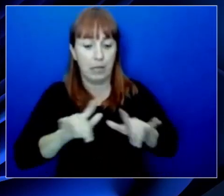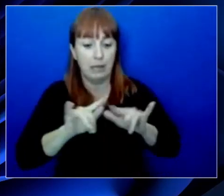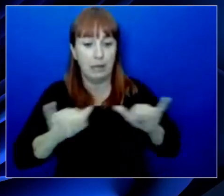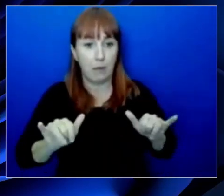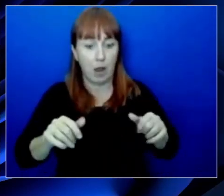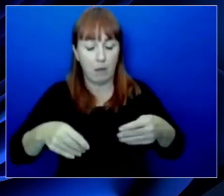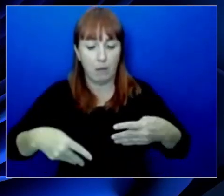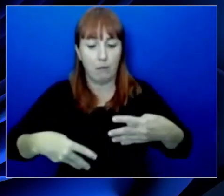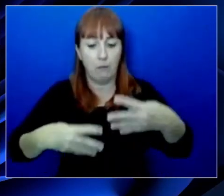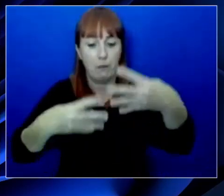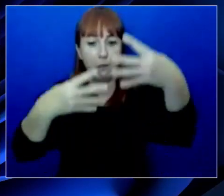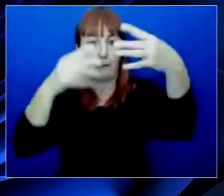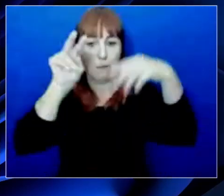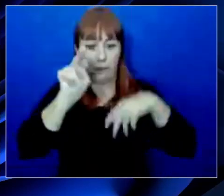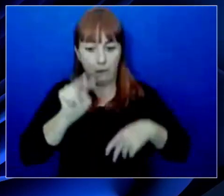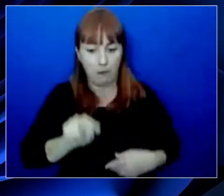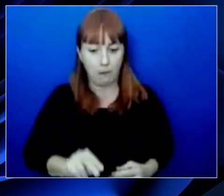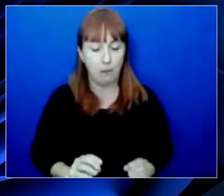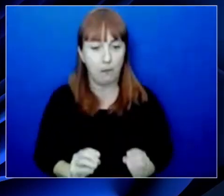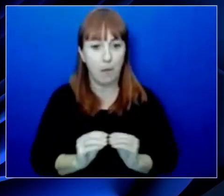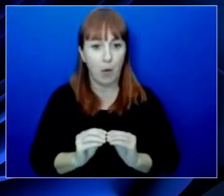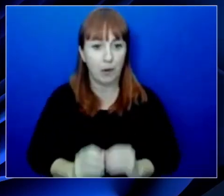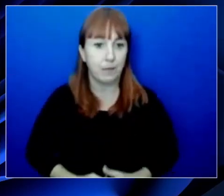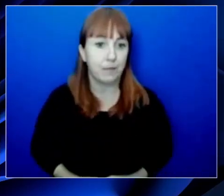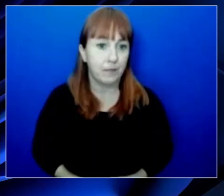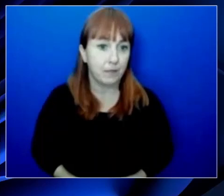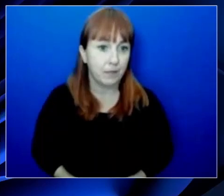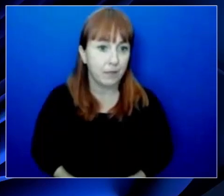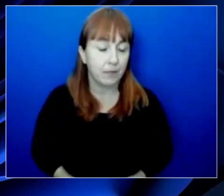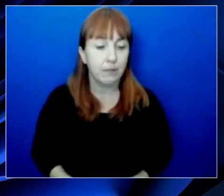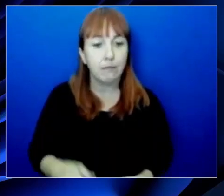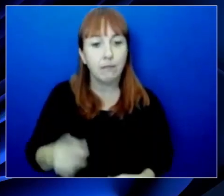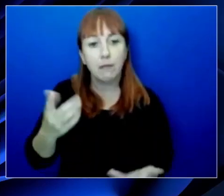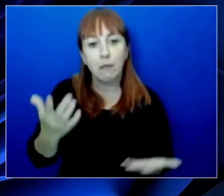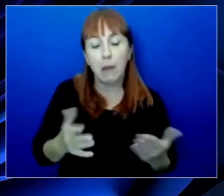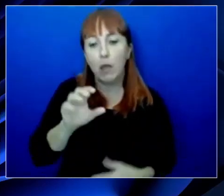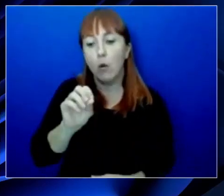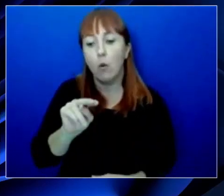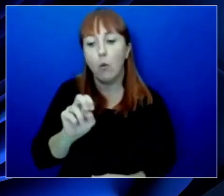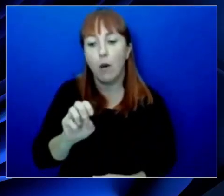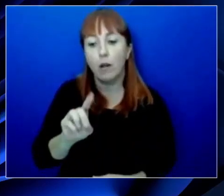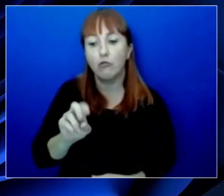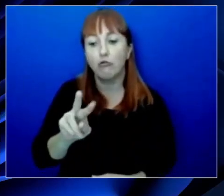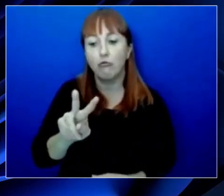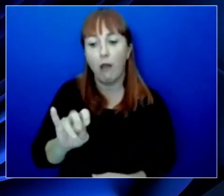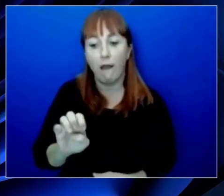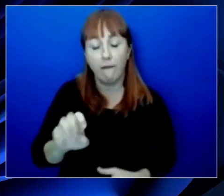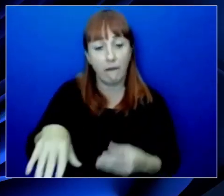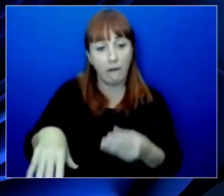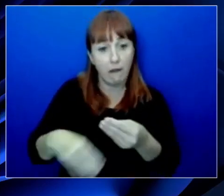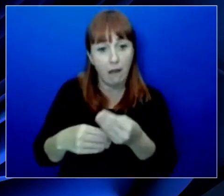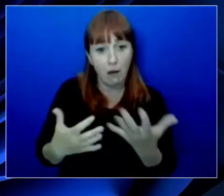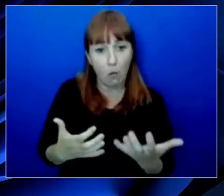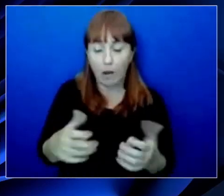down the list more let's say I want one drive here, so we can just again follow